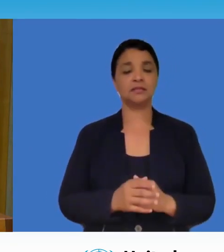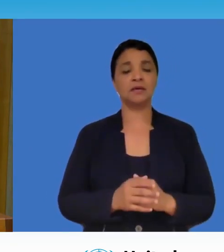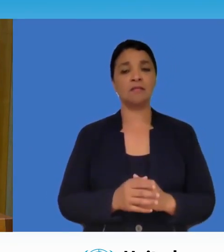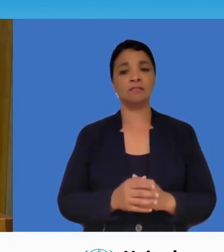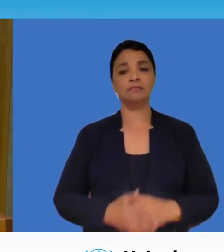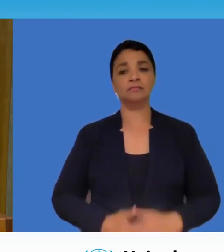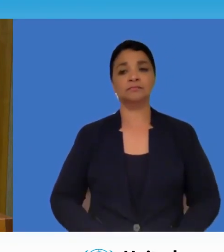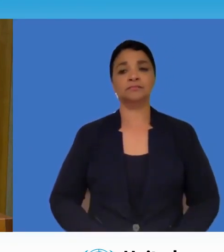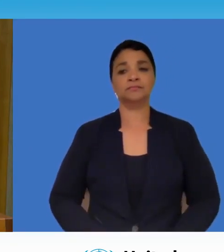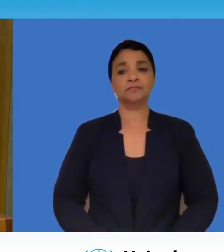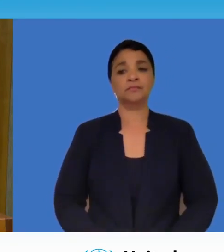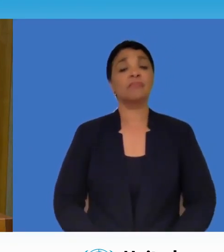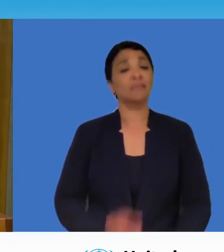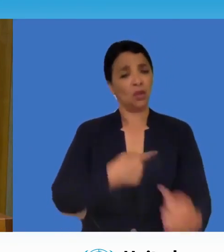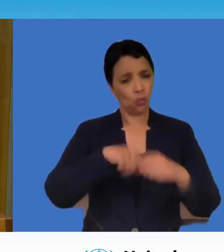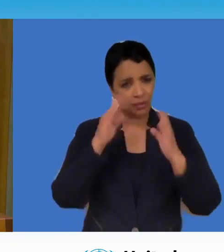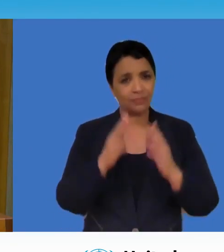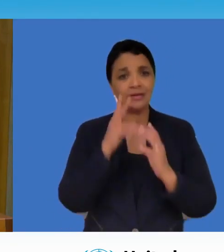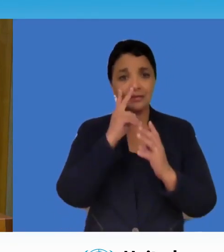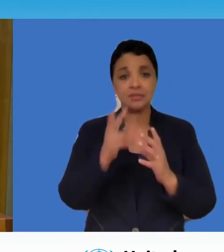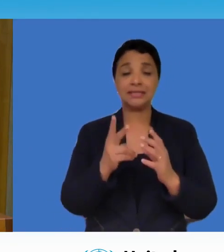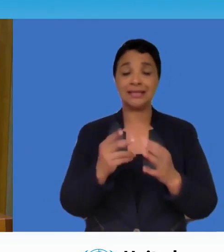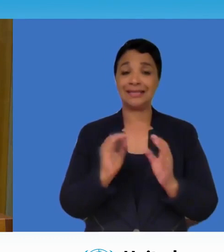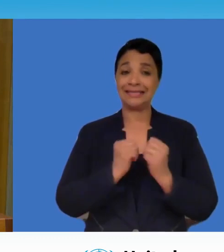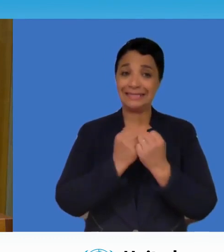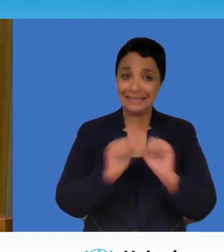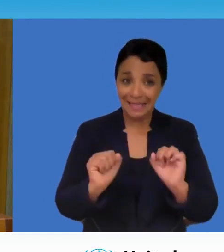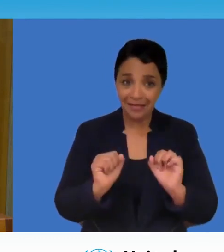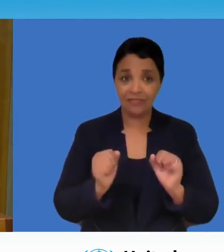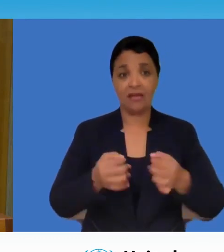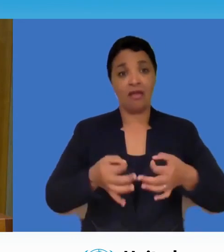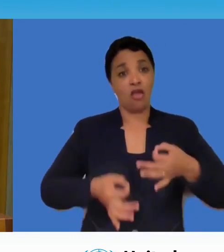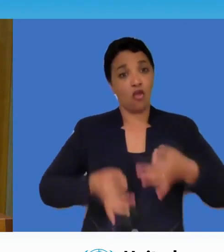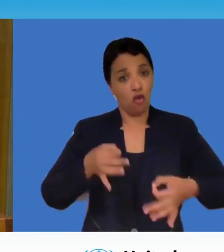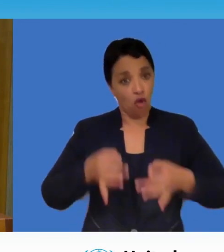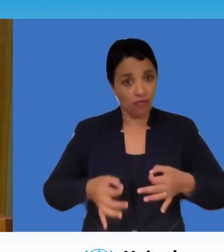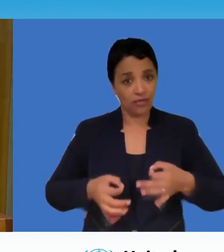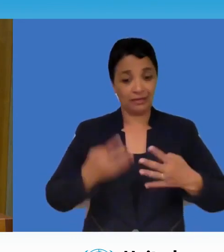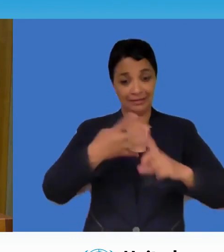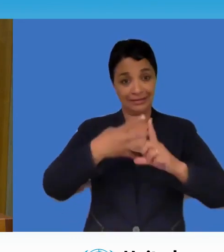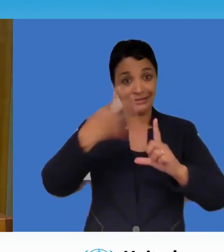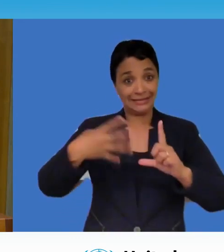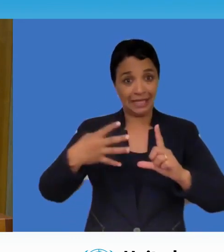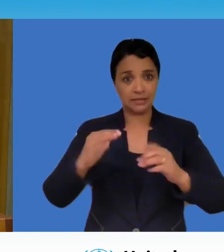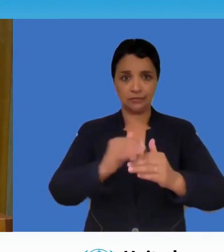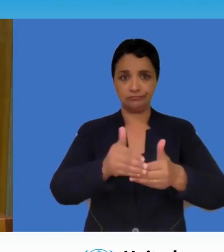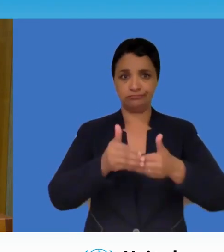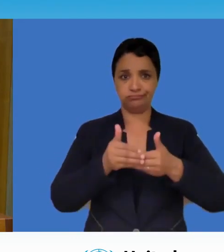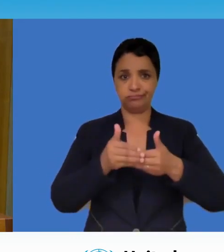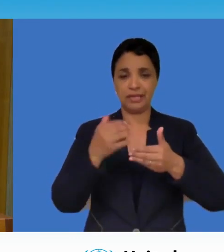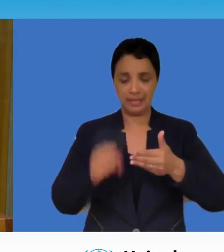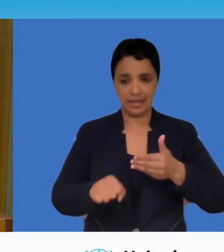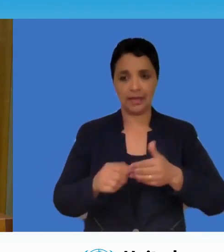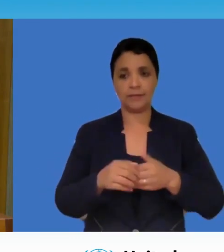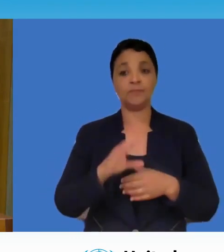humanitarian system um is NE necessary to ensure safe ethical and effective data management AA has